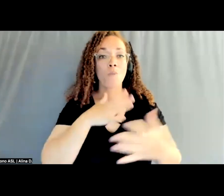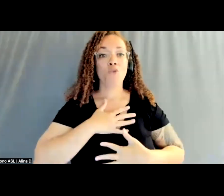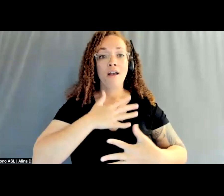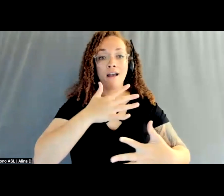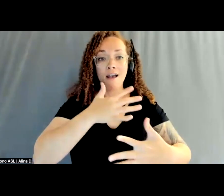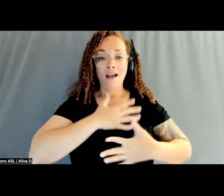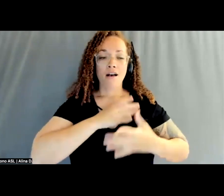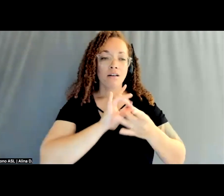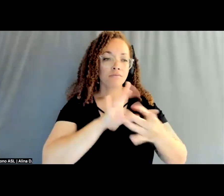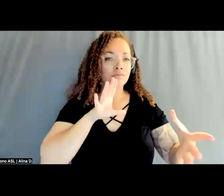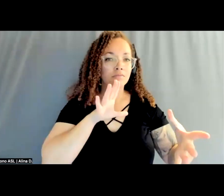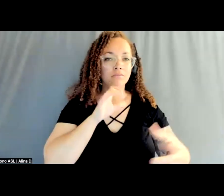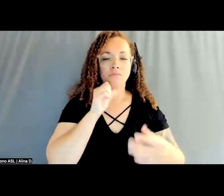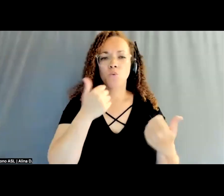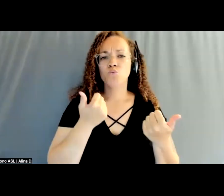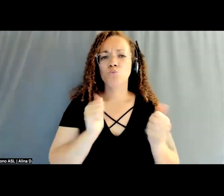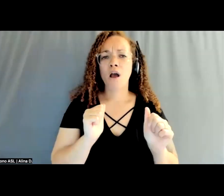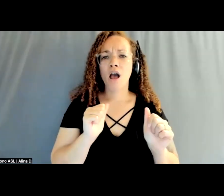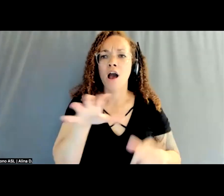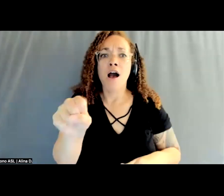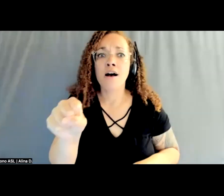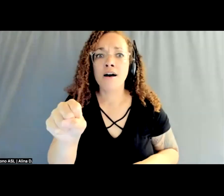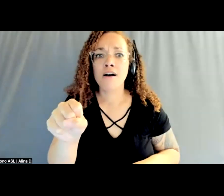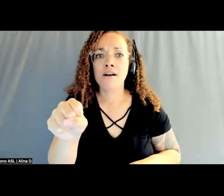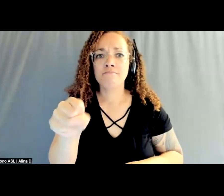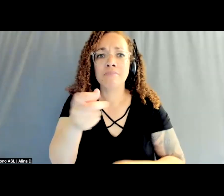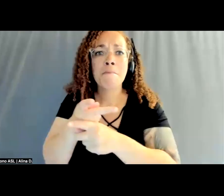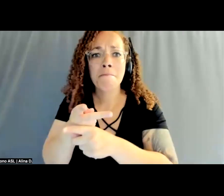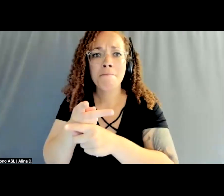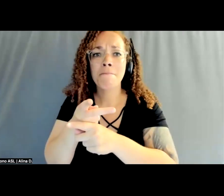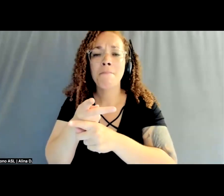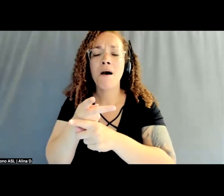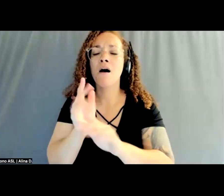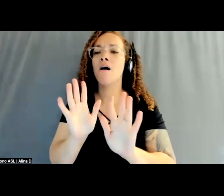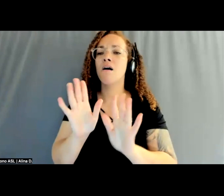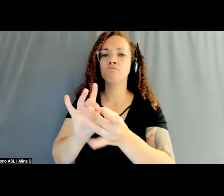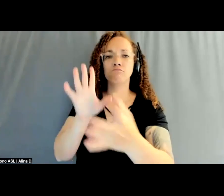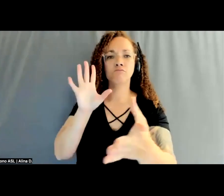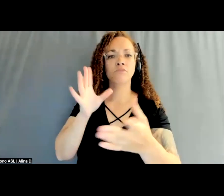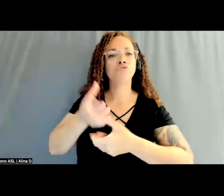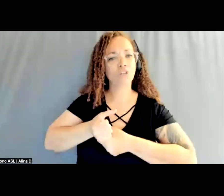try to hold it captive. trust it will come back. we know care. yes, yes,